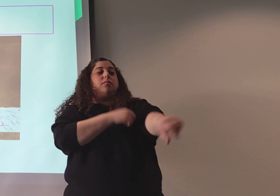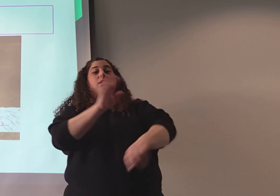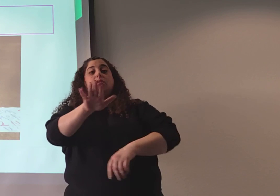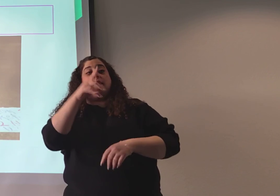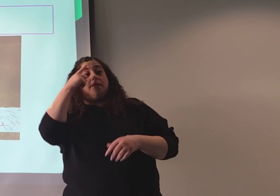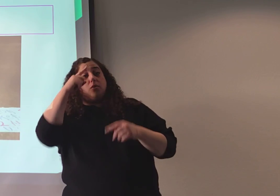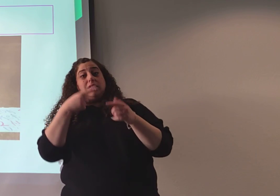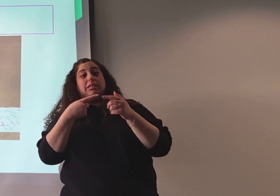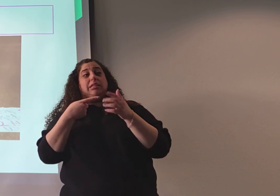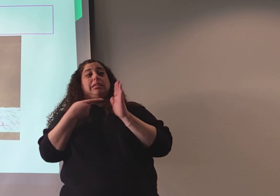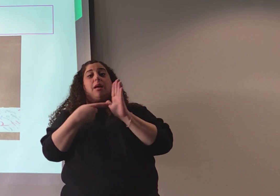Right.